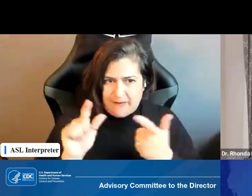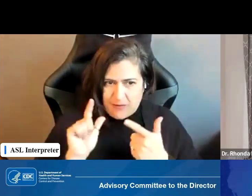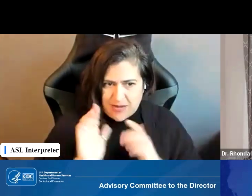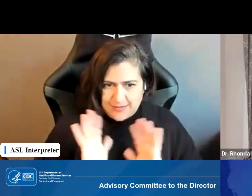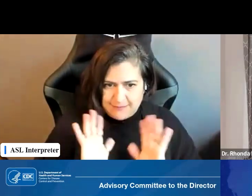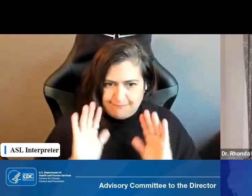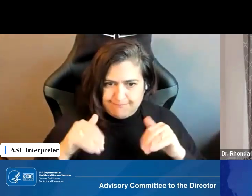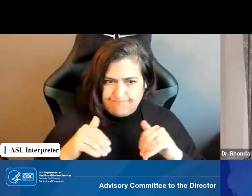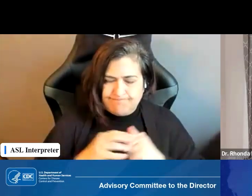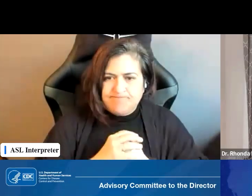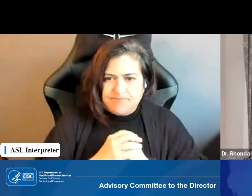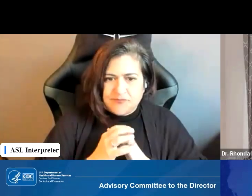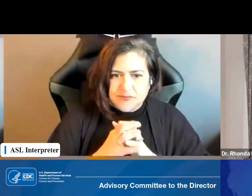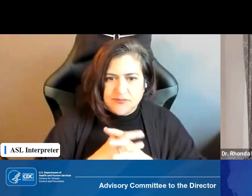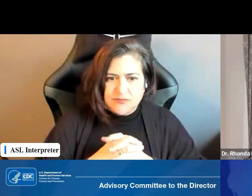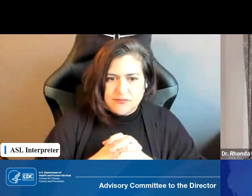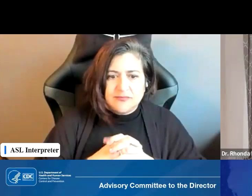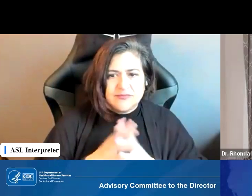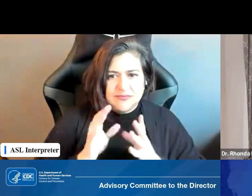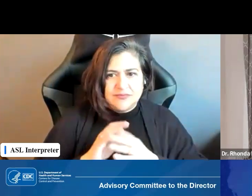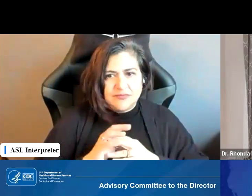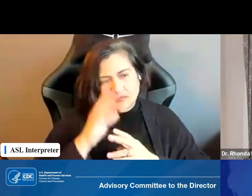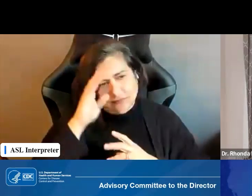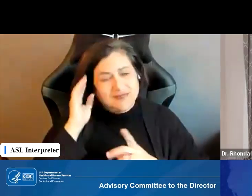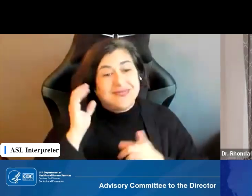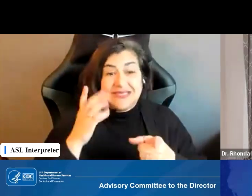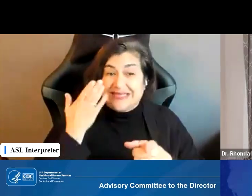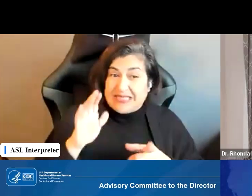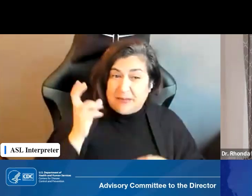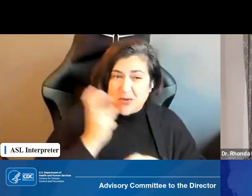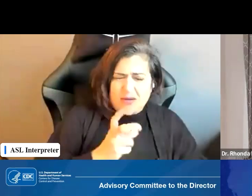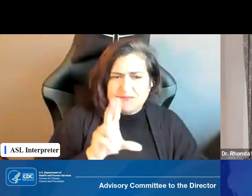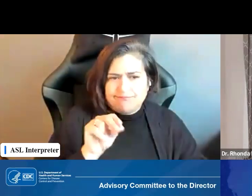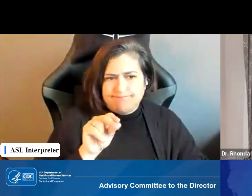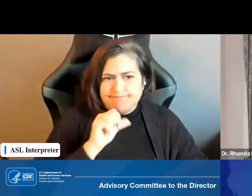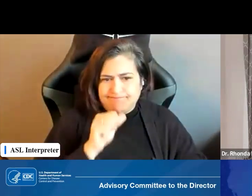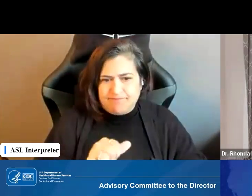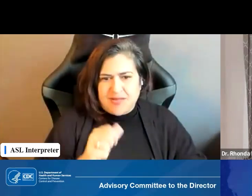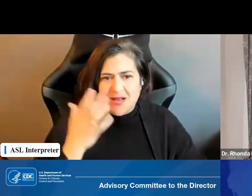Yeah. So it's not as hard as it sounds because if they are working with you